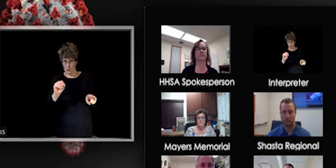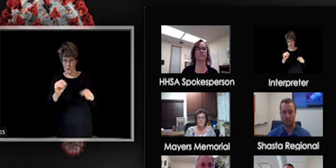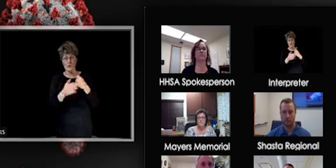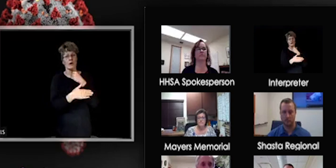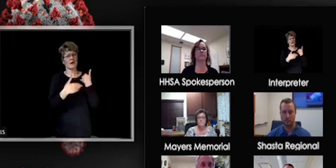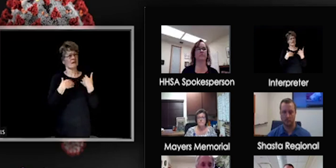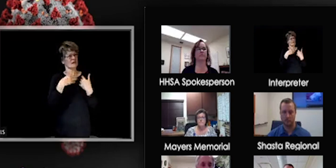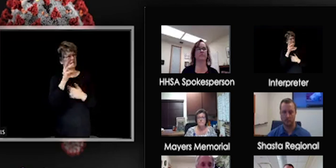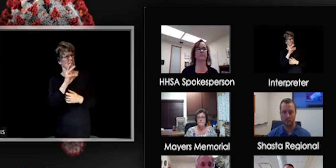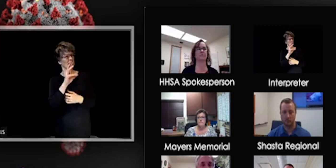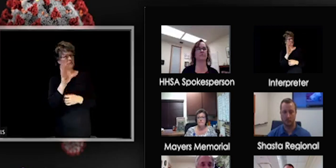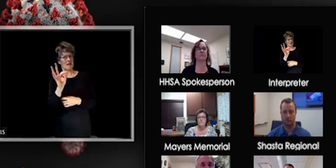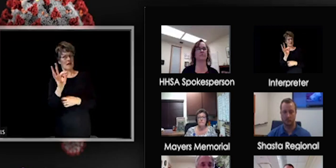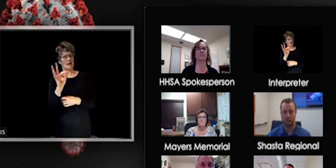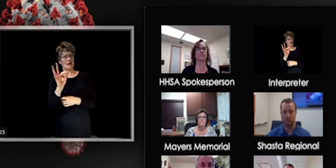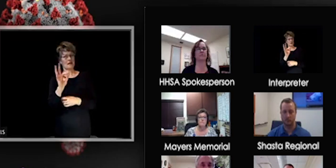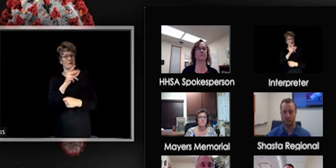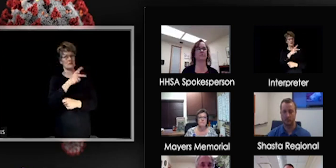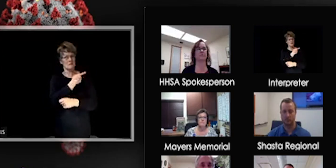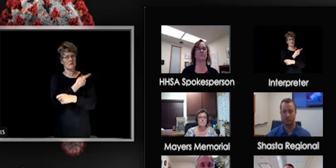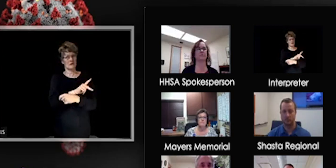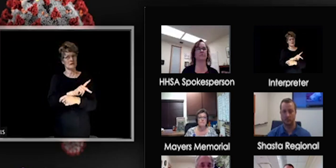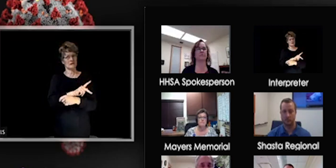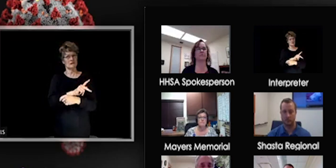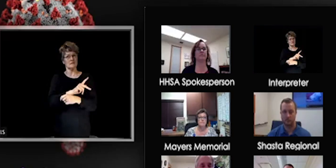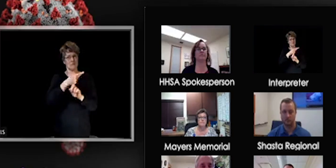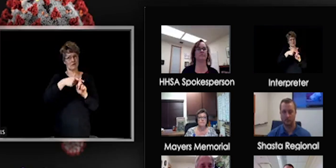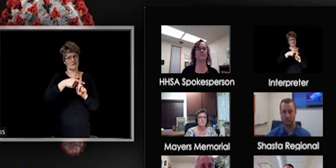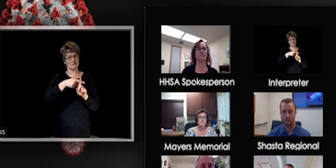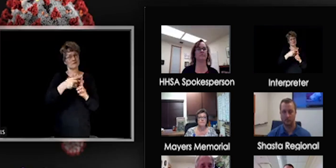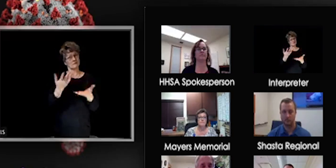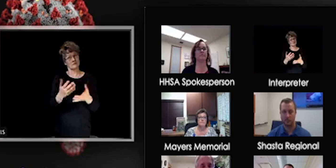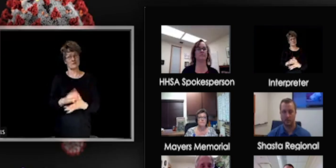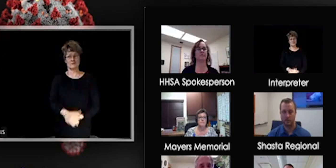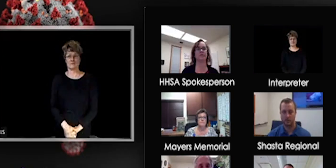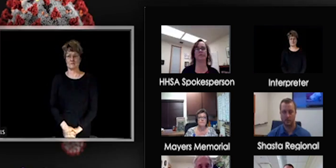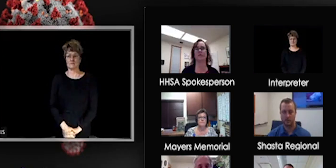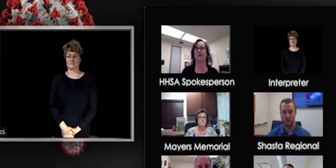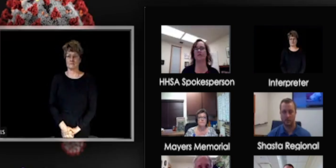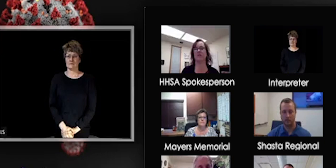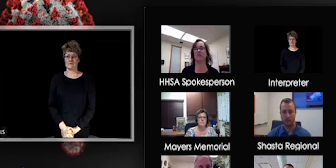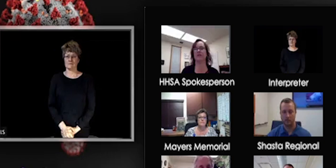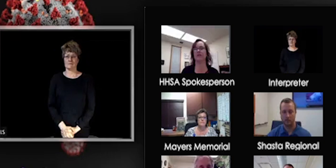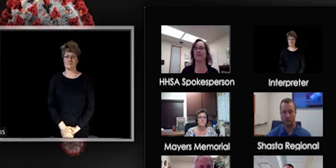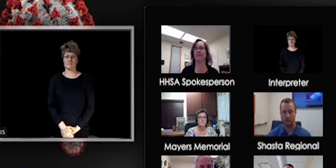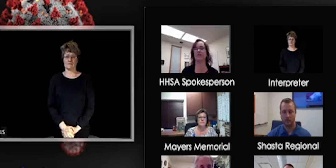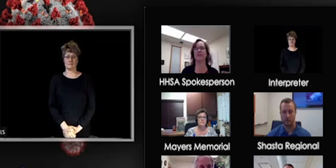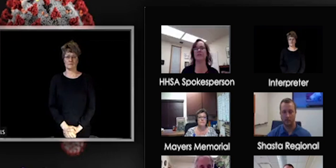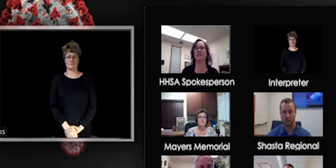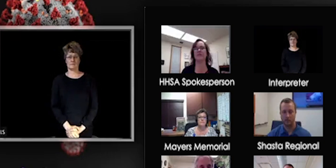like that. Thank you, Donnell. Her other question is